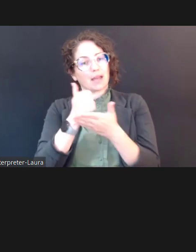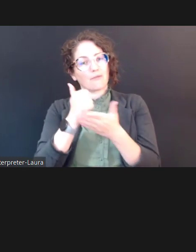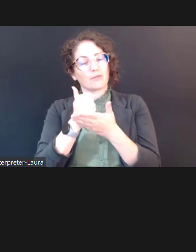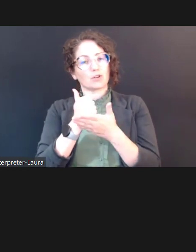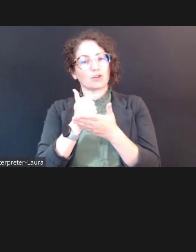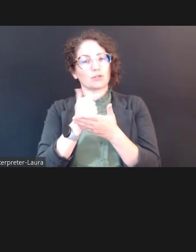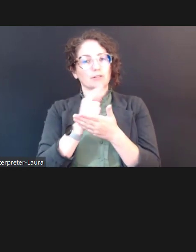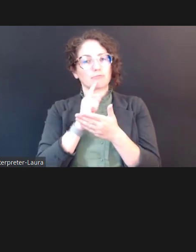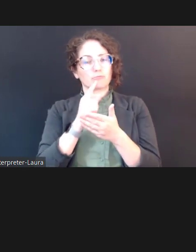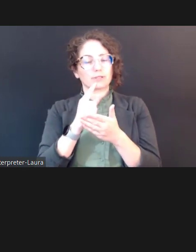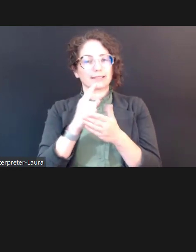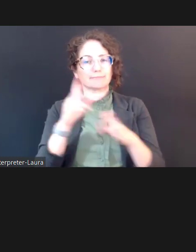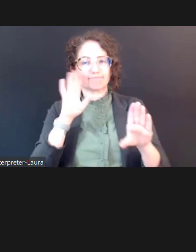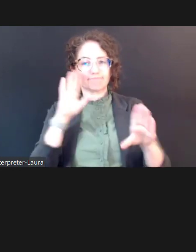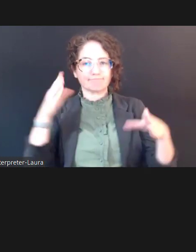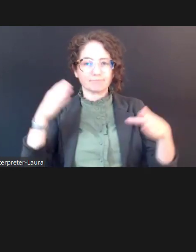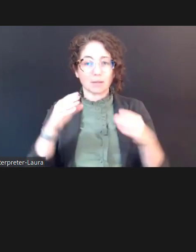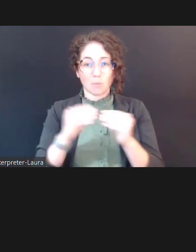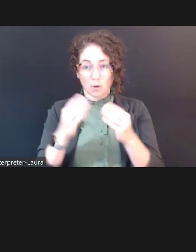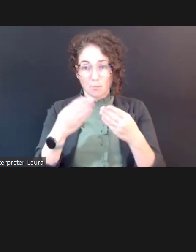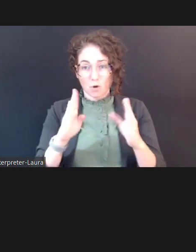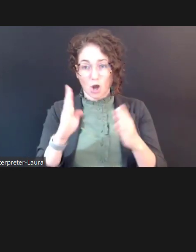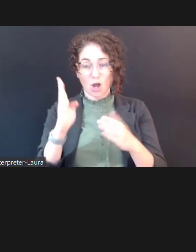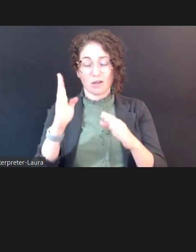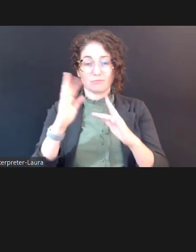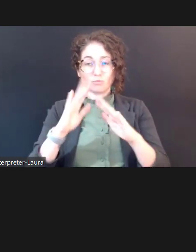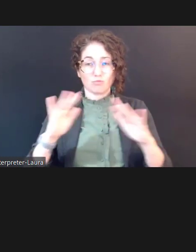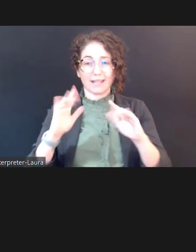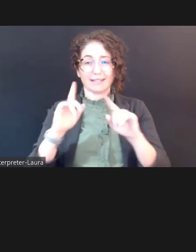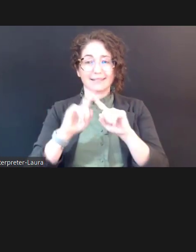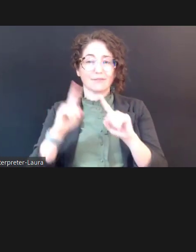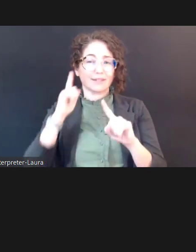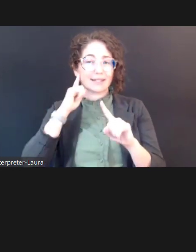range of hearing health conditions that may need further medical attention.